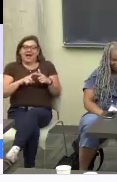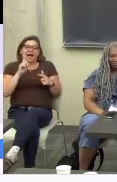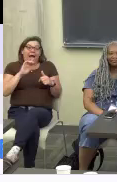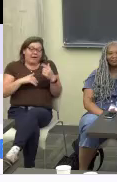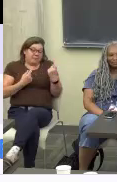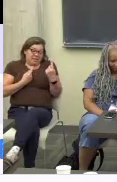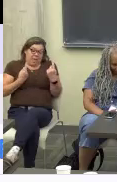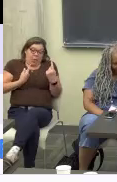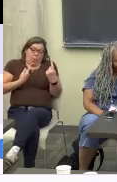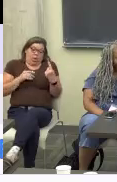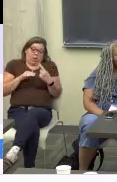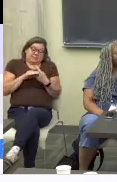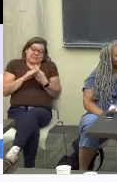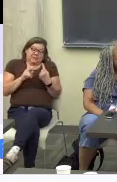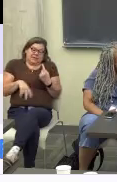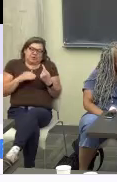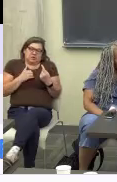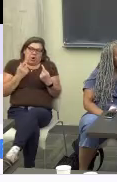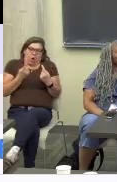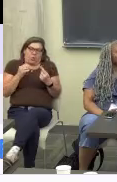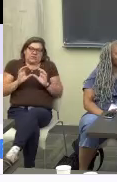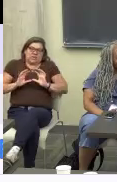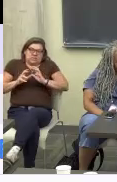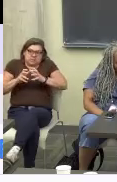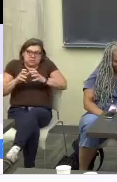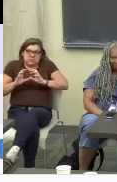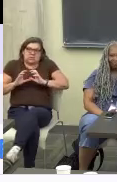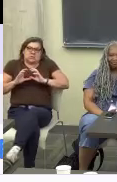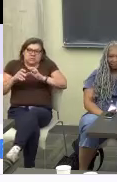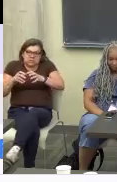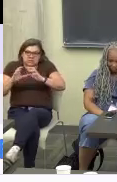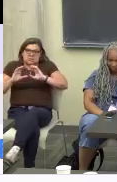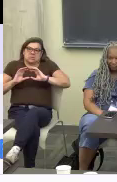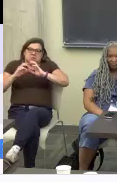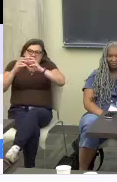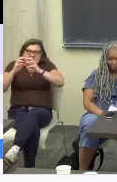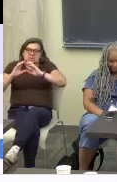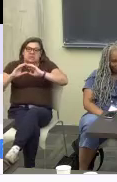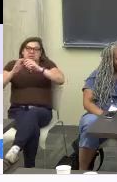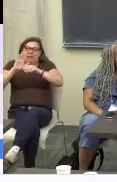person on the team pushing that rock up the hill. And realizing that the only reason I could do that